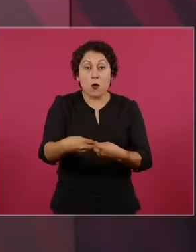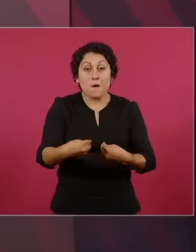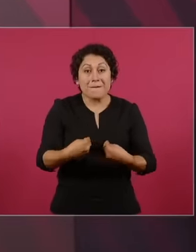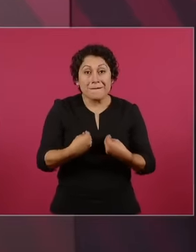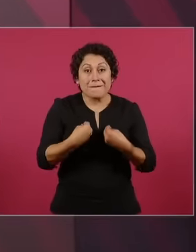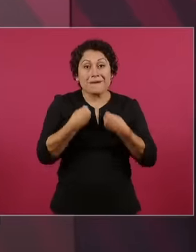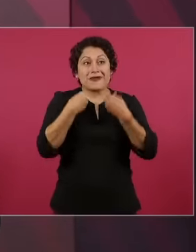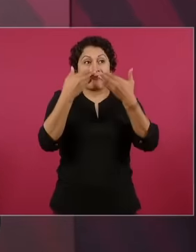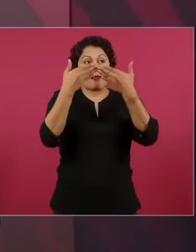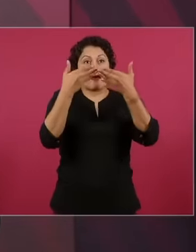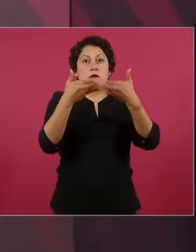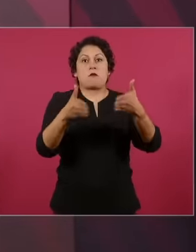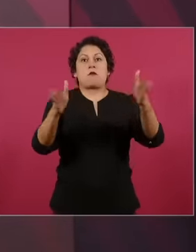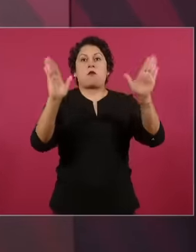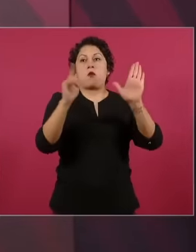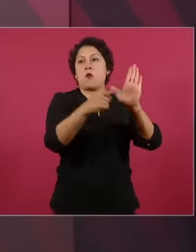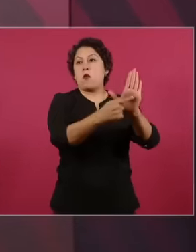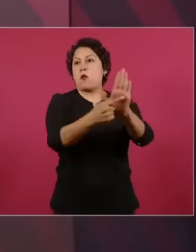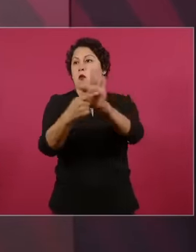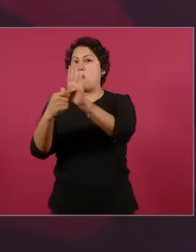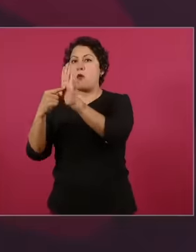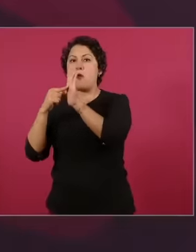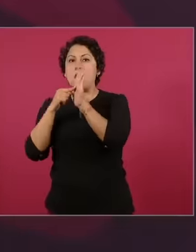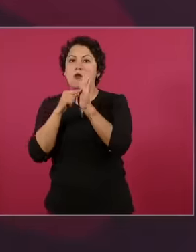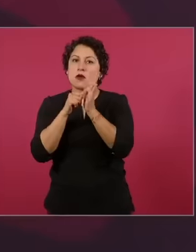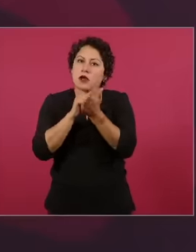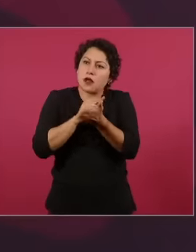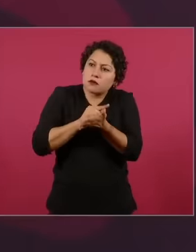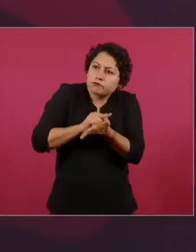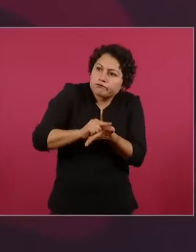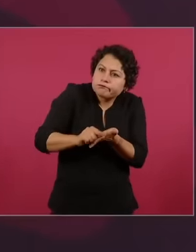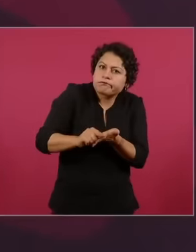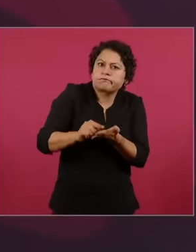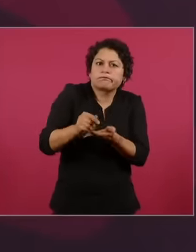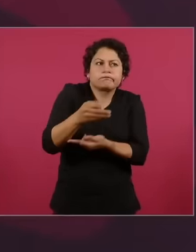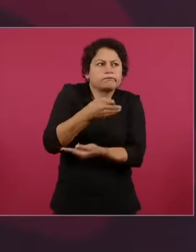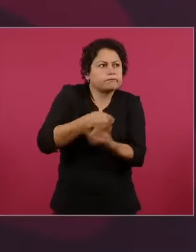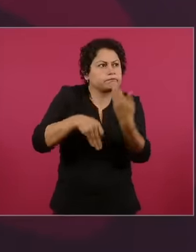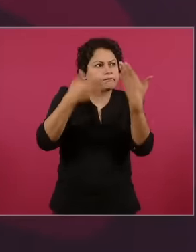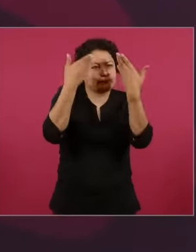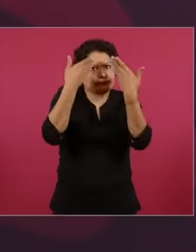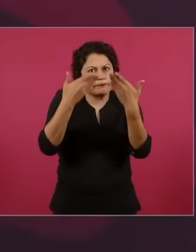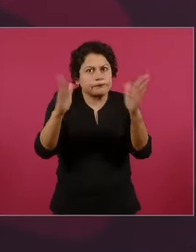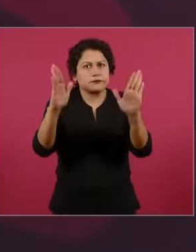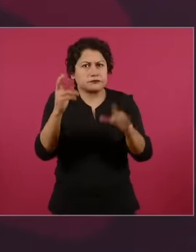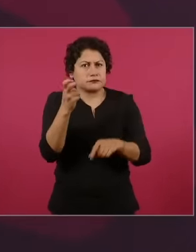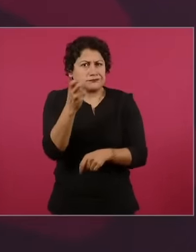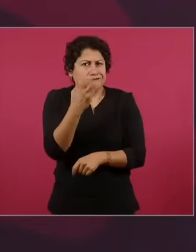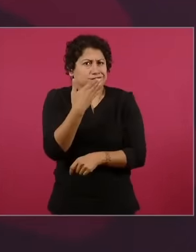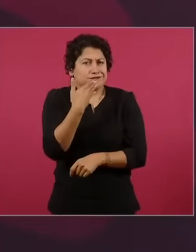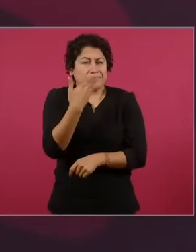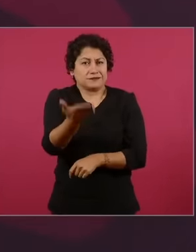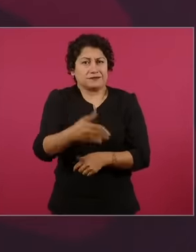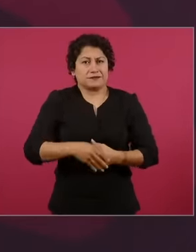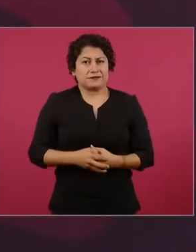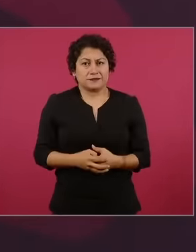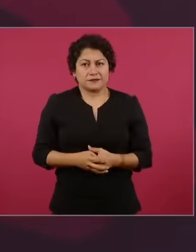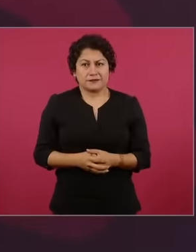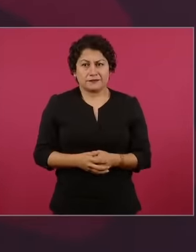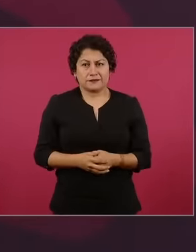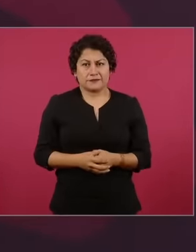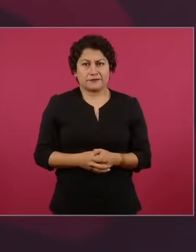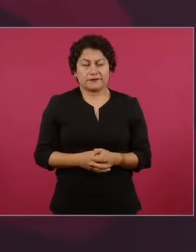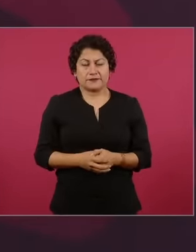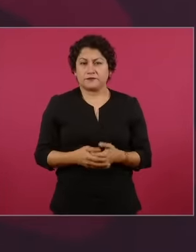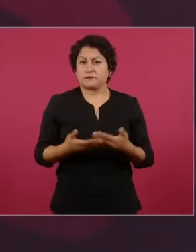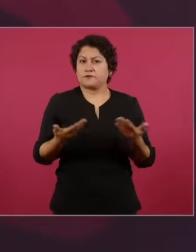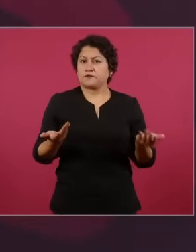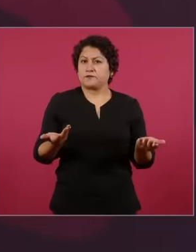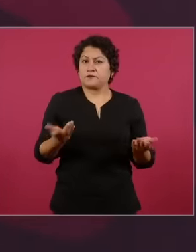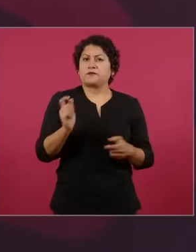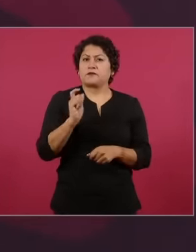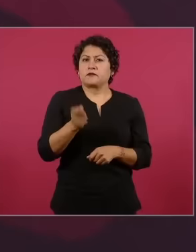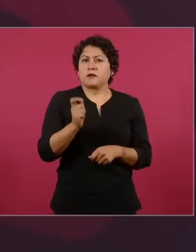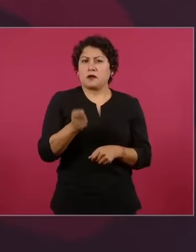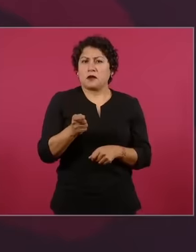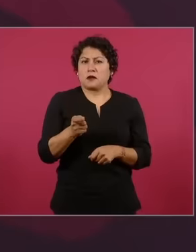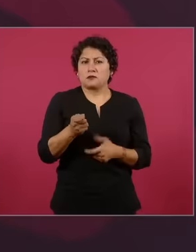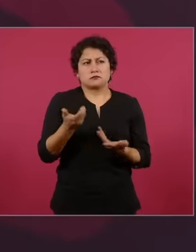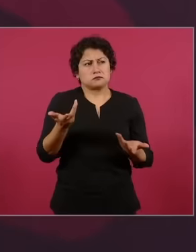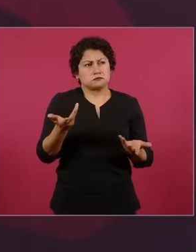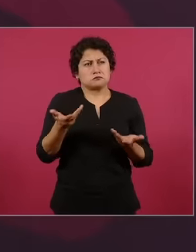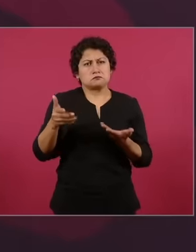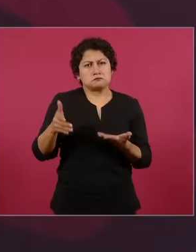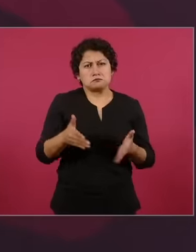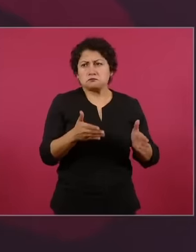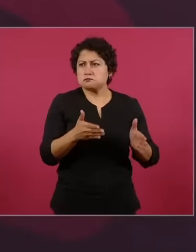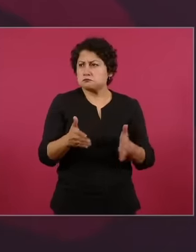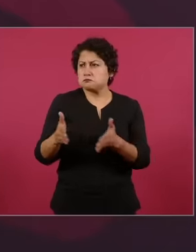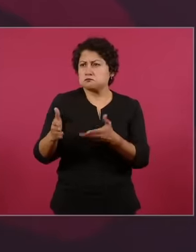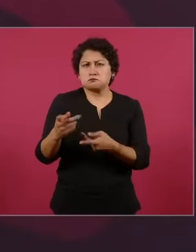that it is conducted through